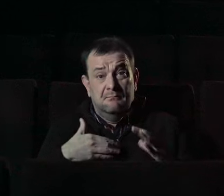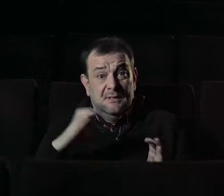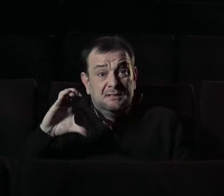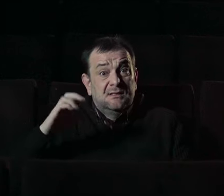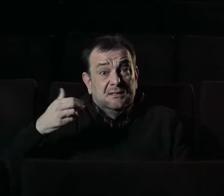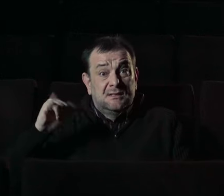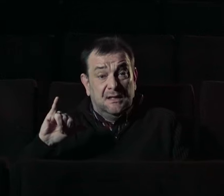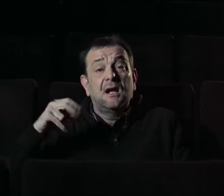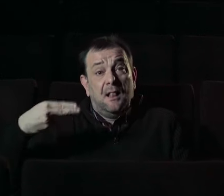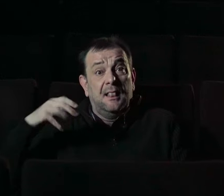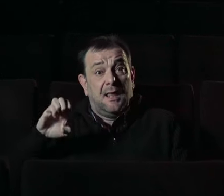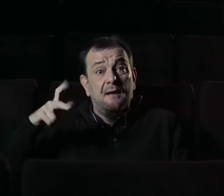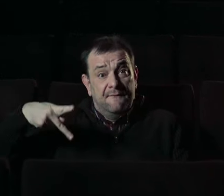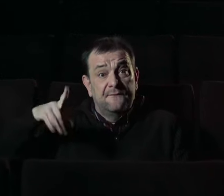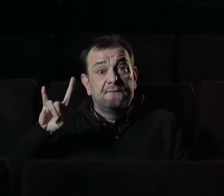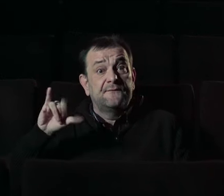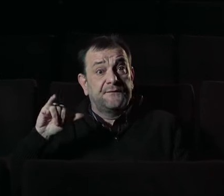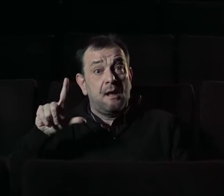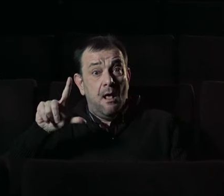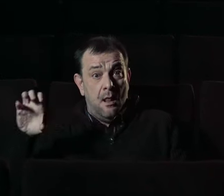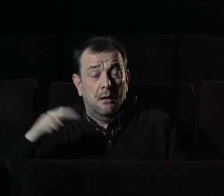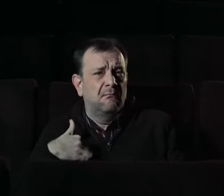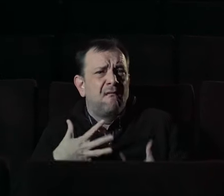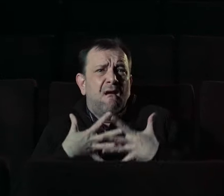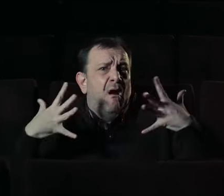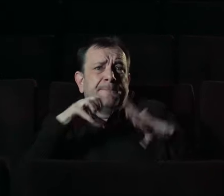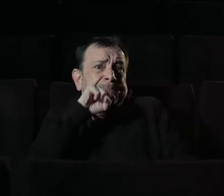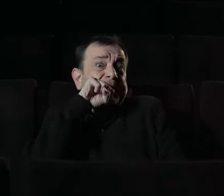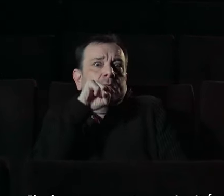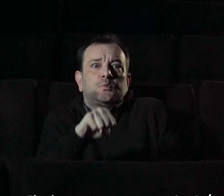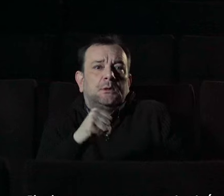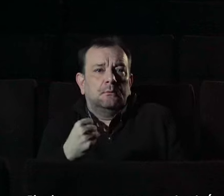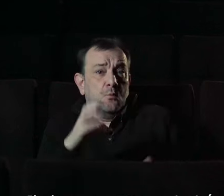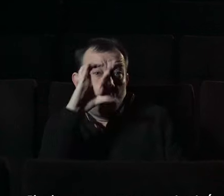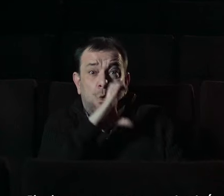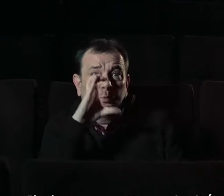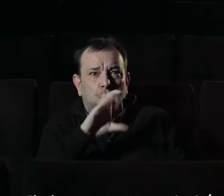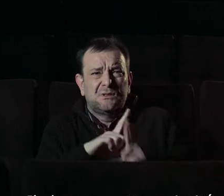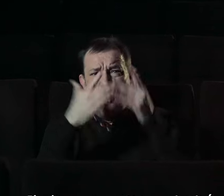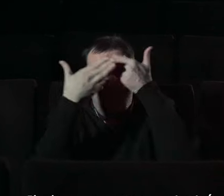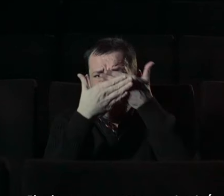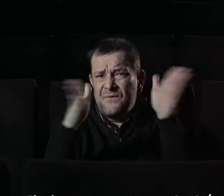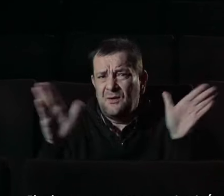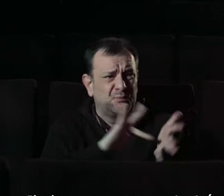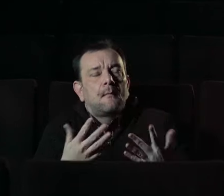powerful. I love that, this curiosity, this openness.